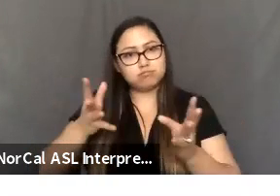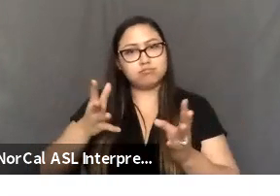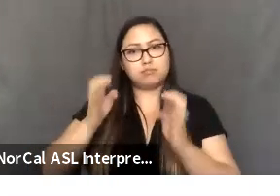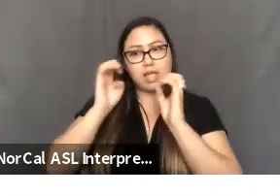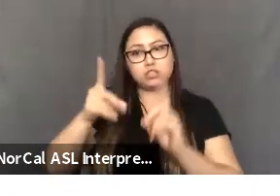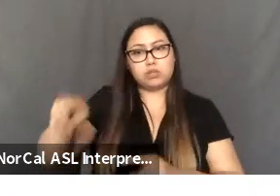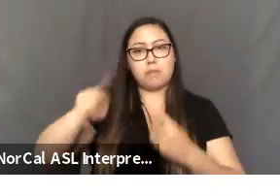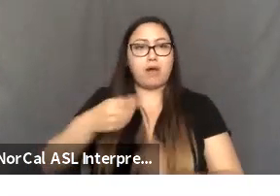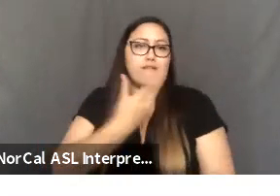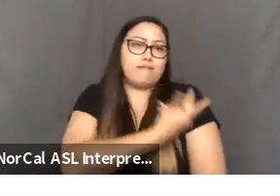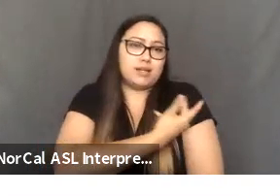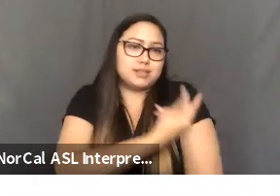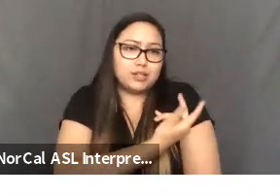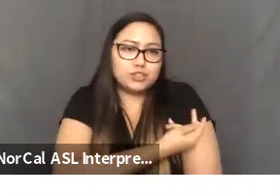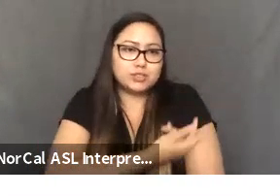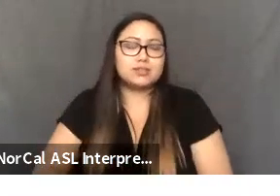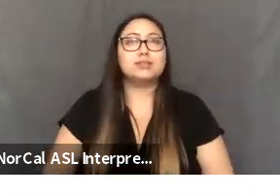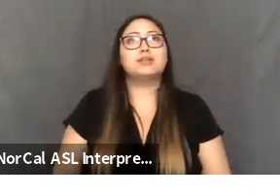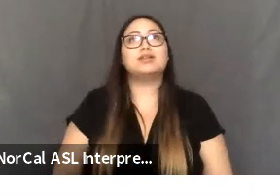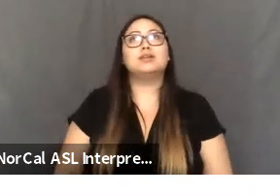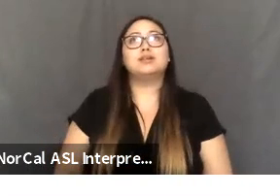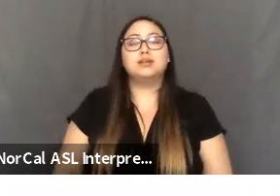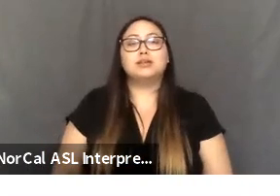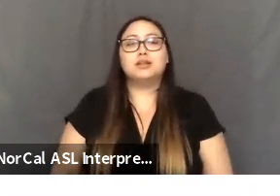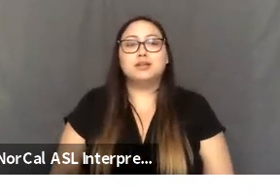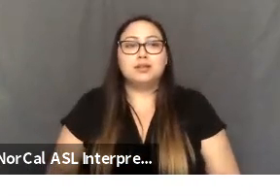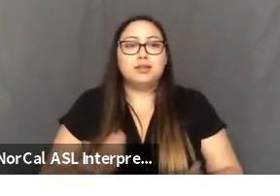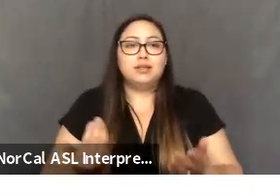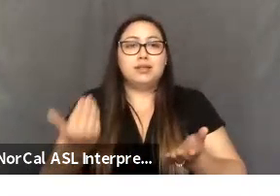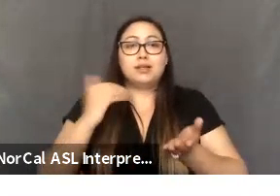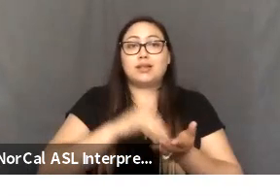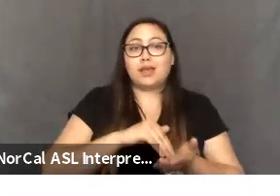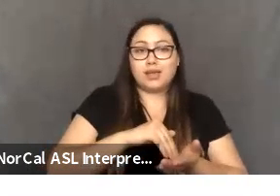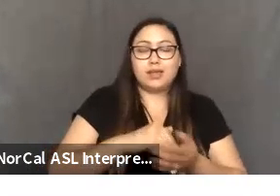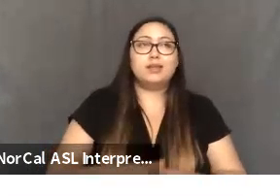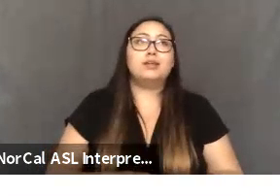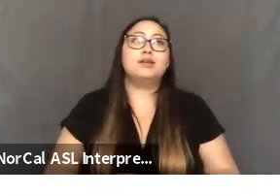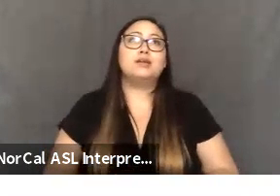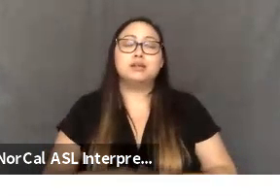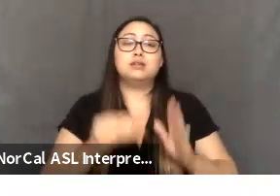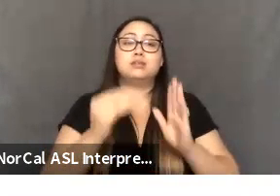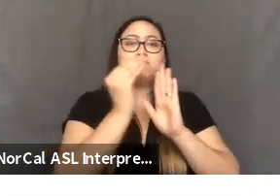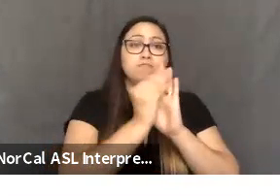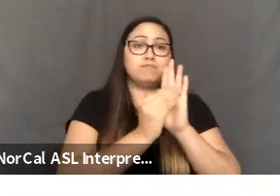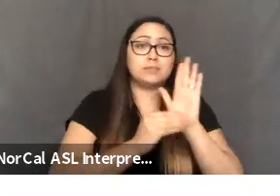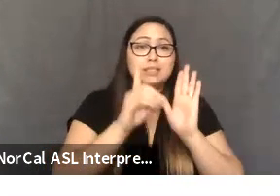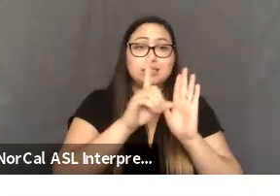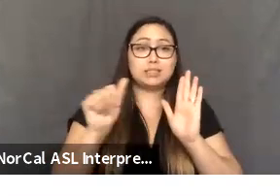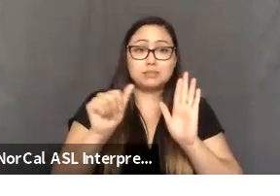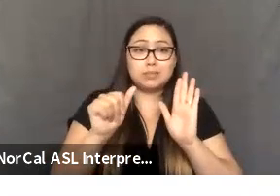So, again, despite the foundational importance of documenting disability status, majority of sites